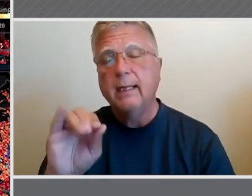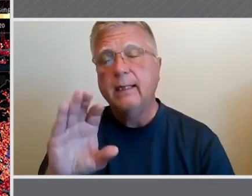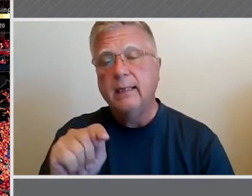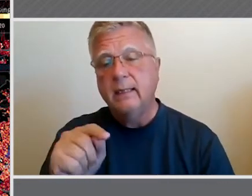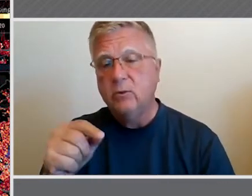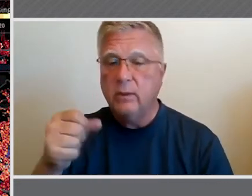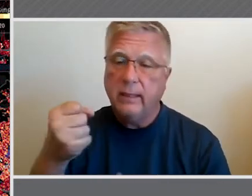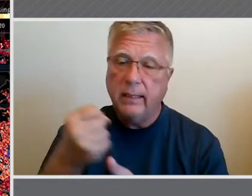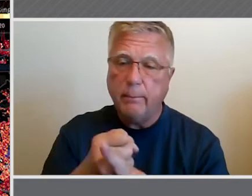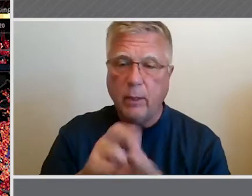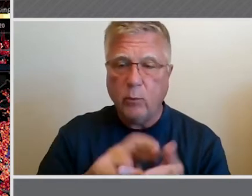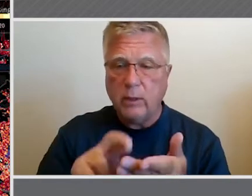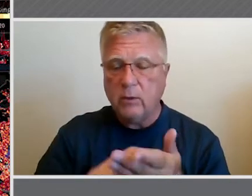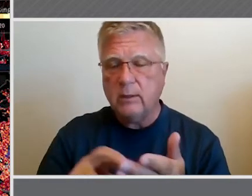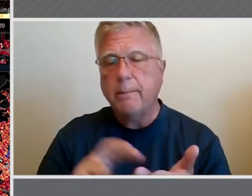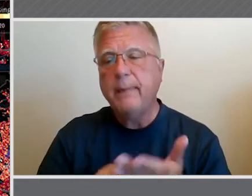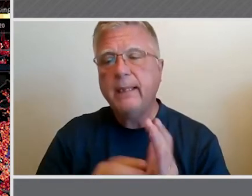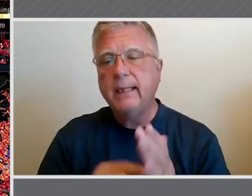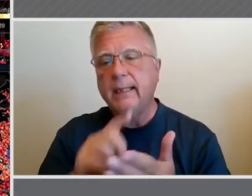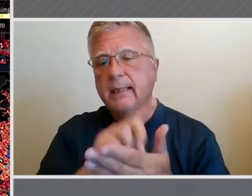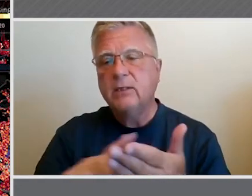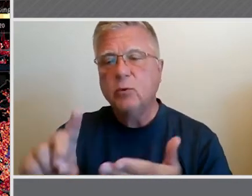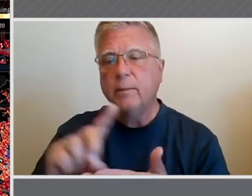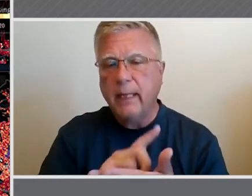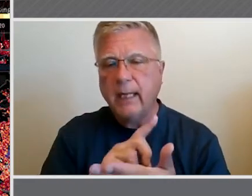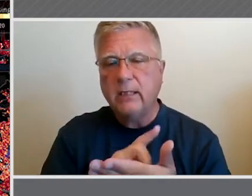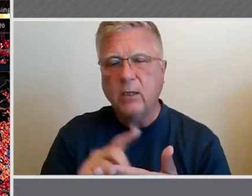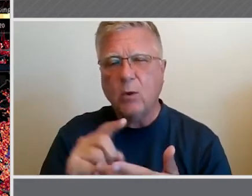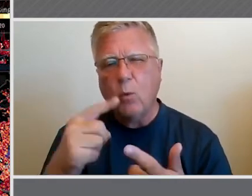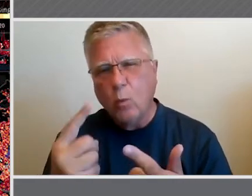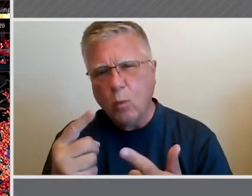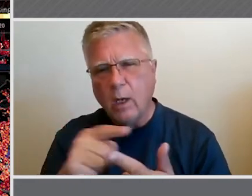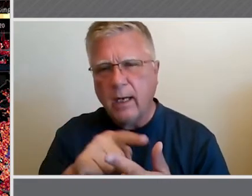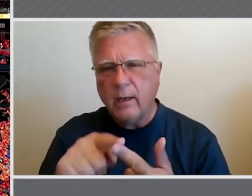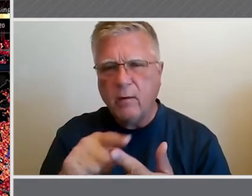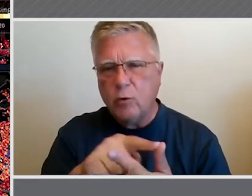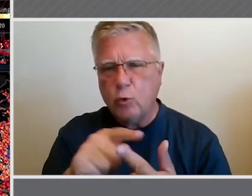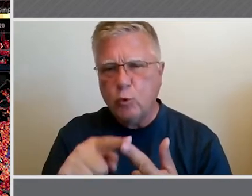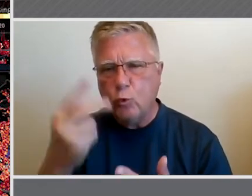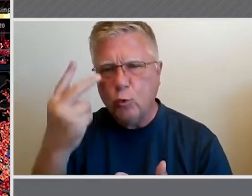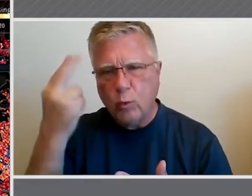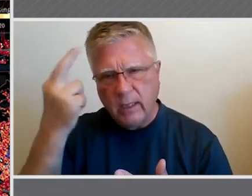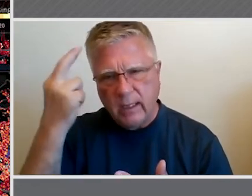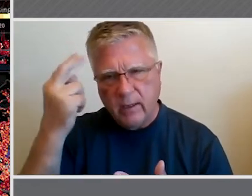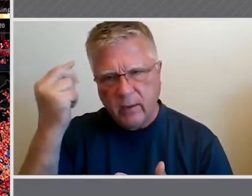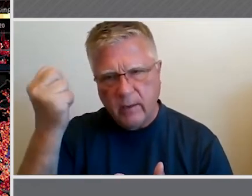we're talking about usually one of two different theories and there which we consider discrimination